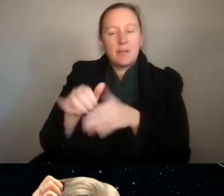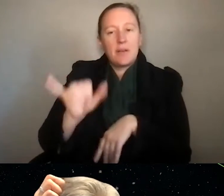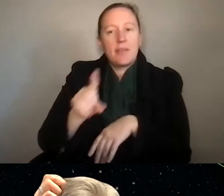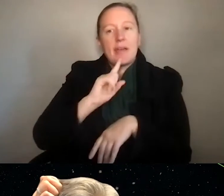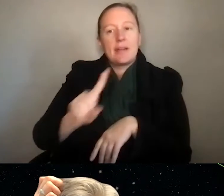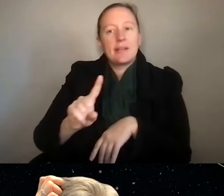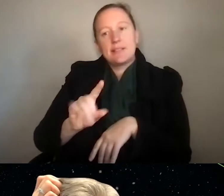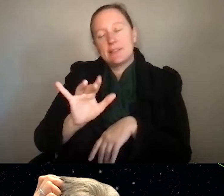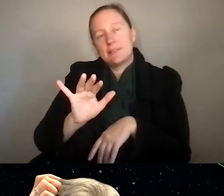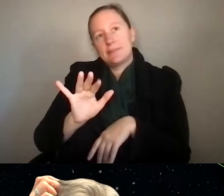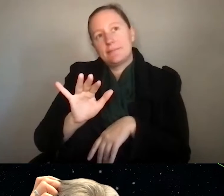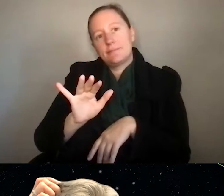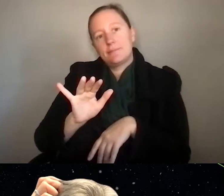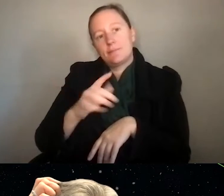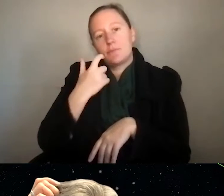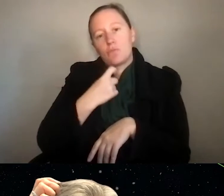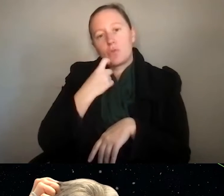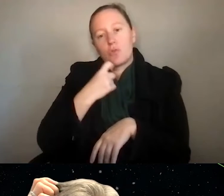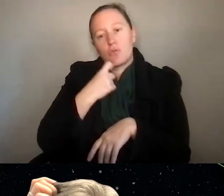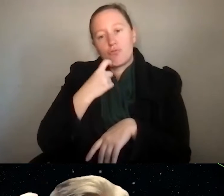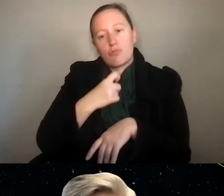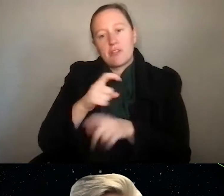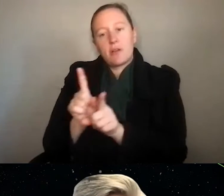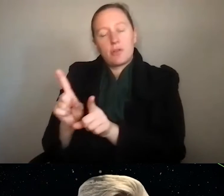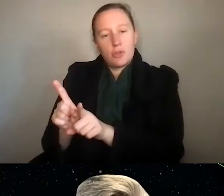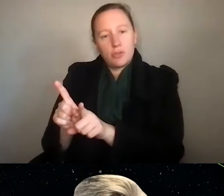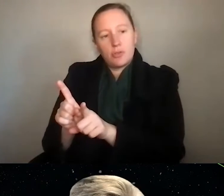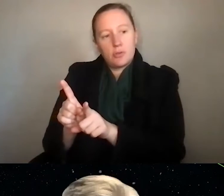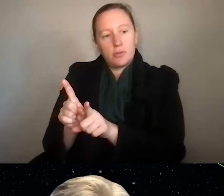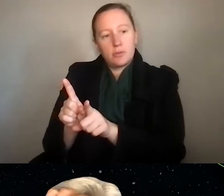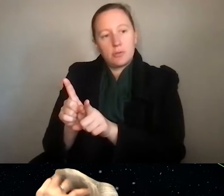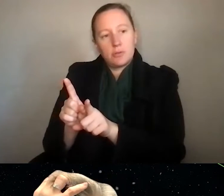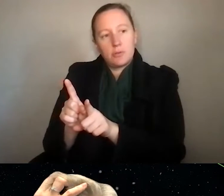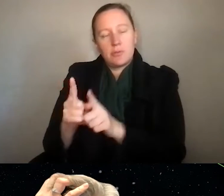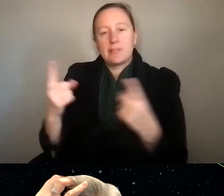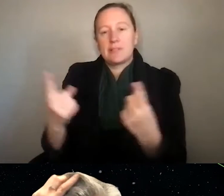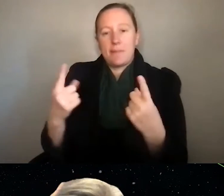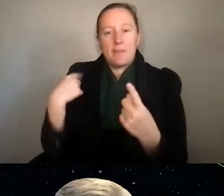Recently has been also a point that we look closer so